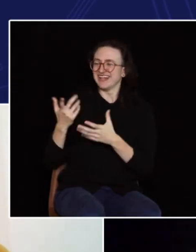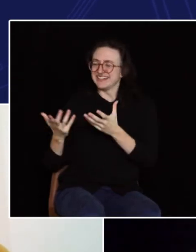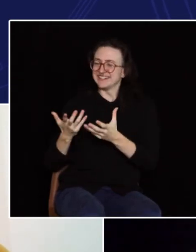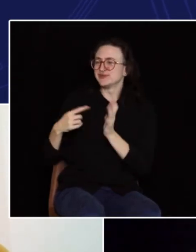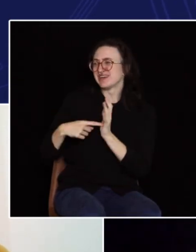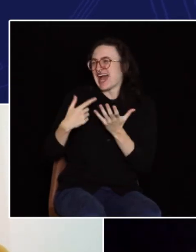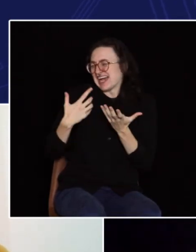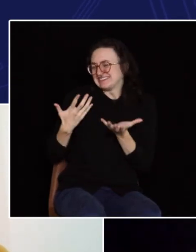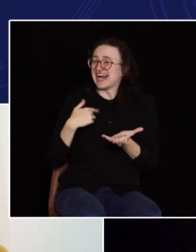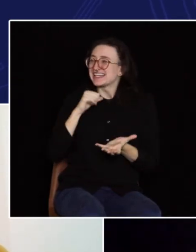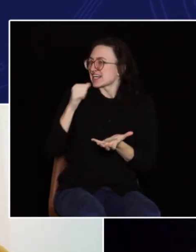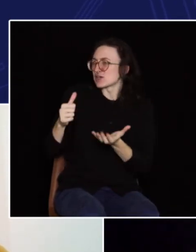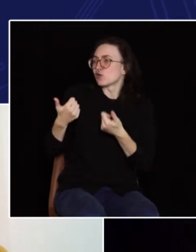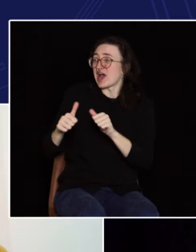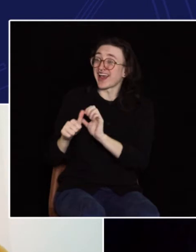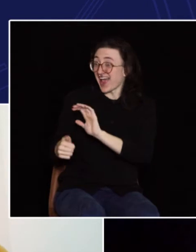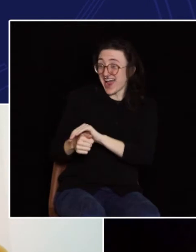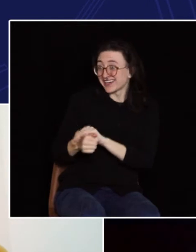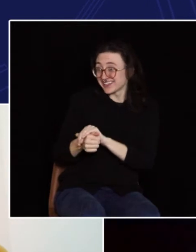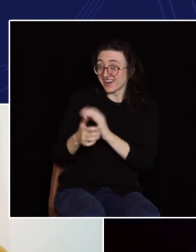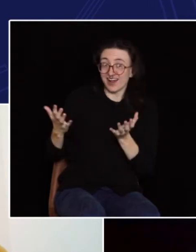I haven't -- I don't know if I'd say I’ve tried to hide it,